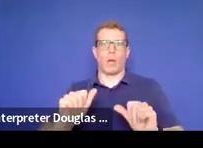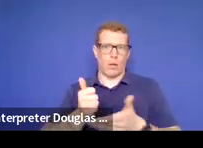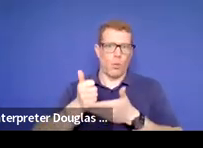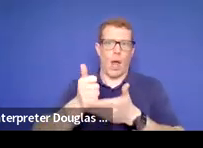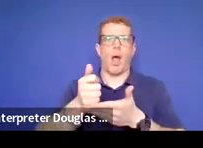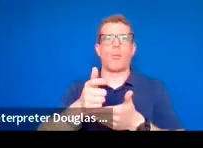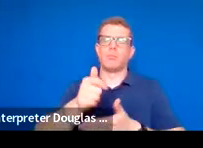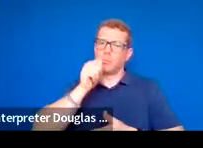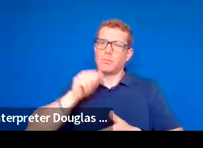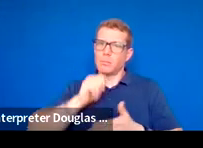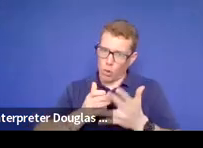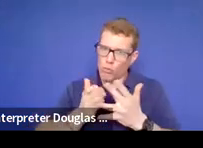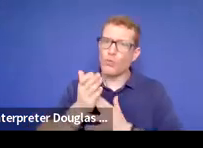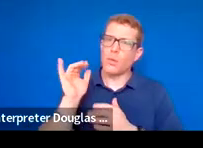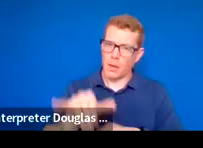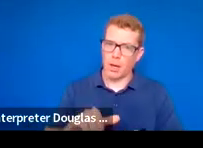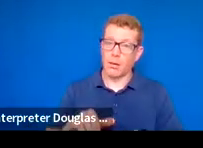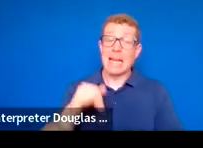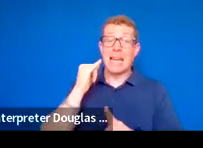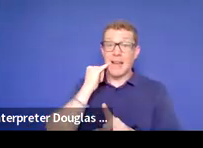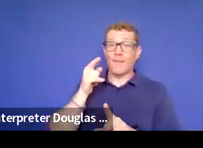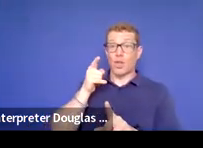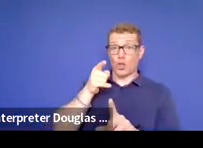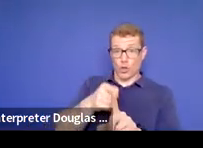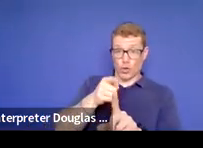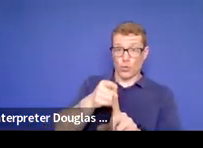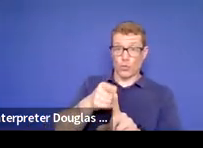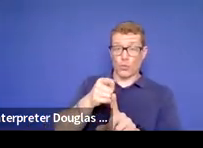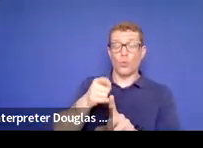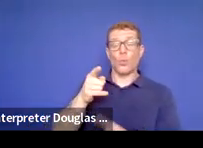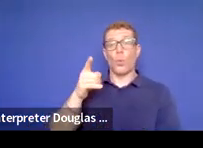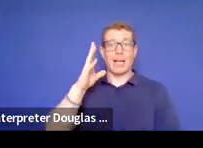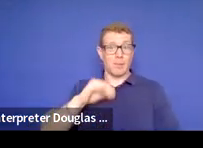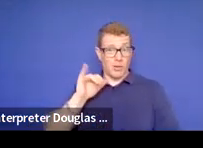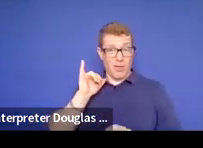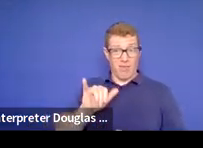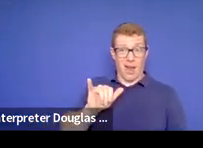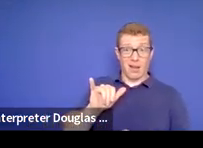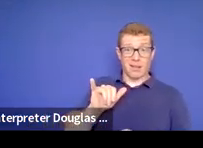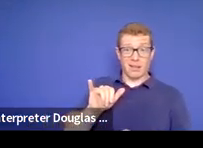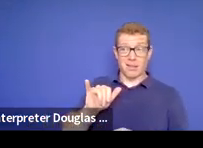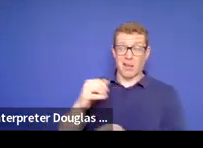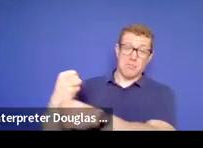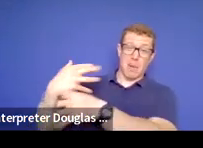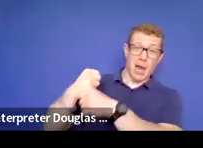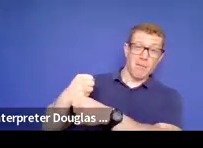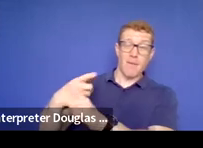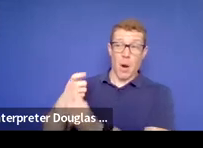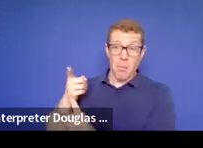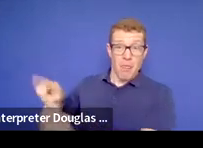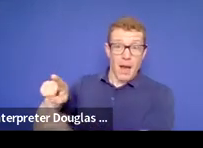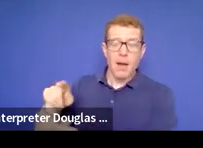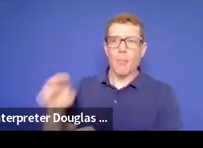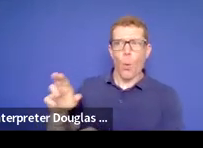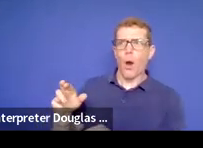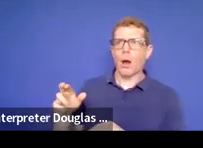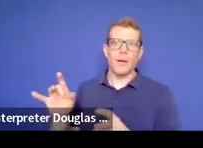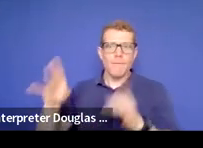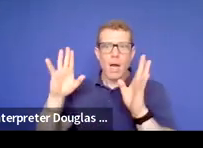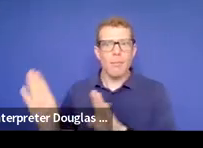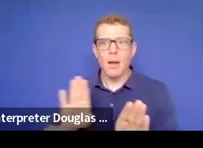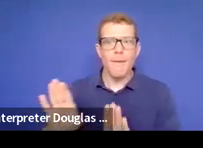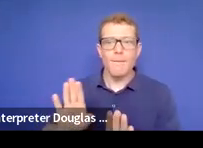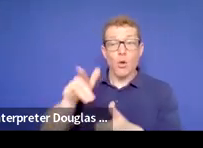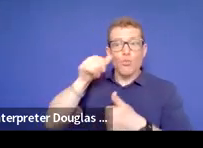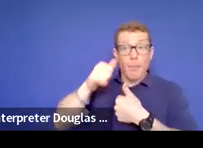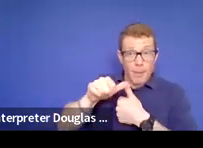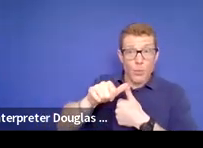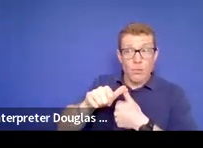So if you're experiencing some of that it is very hard try not to take it personally. remember that's the disease acting not the person himself that's buried in there.